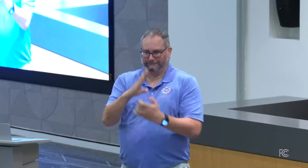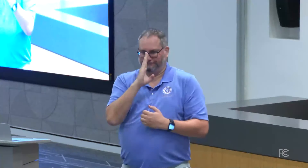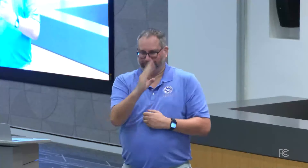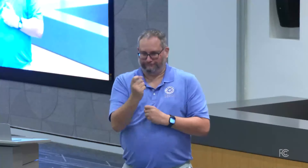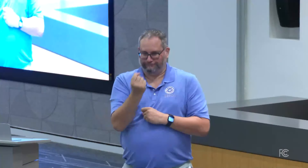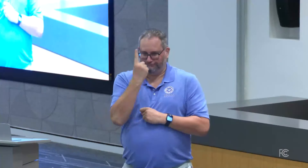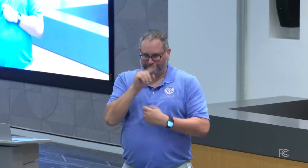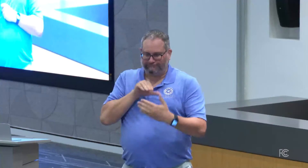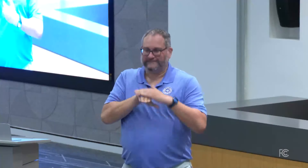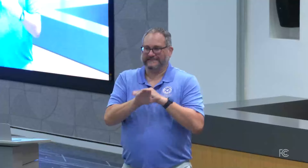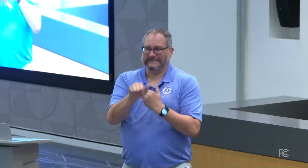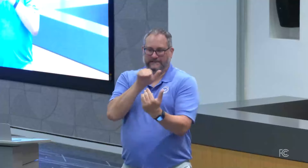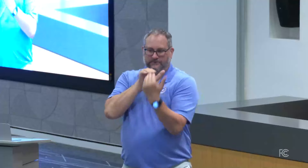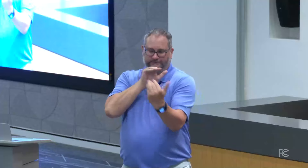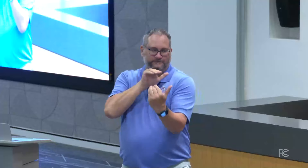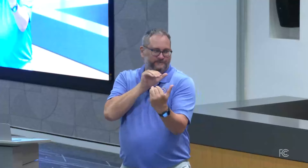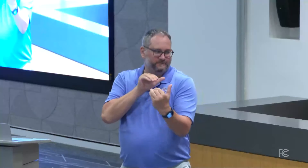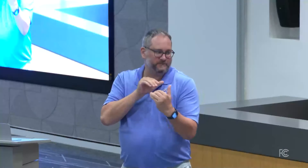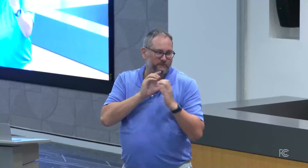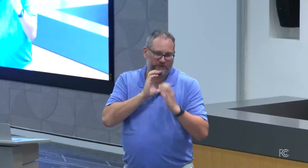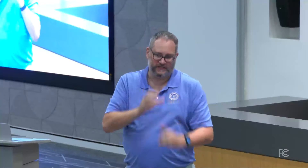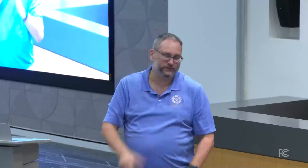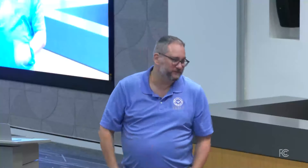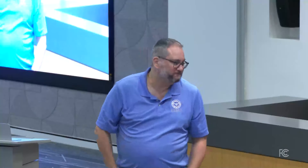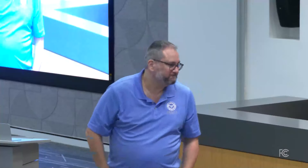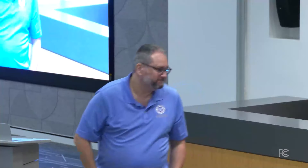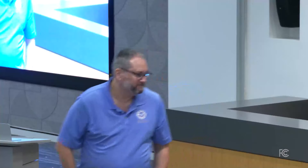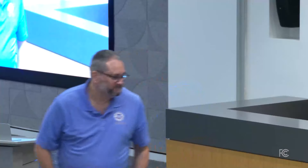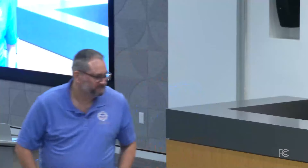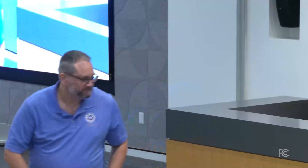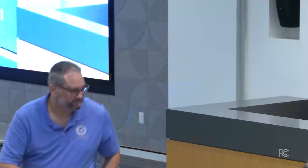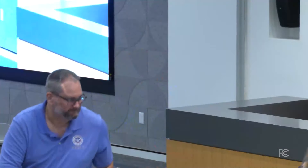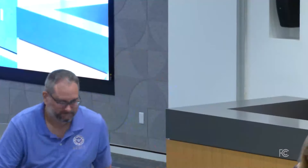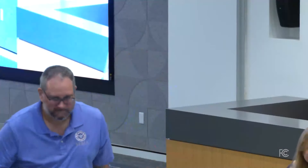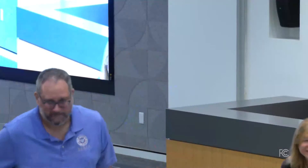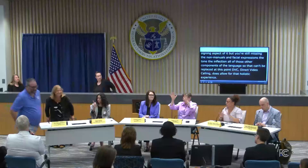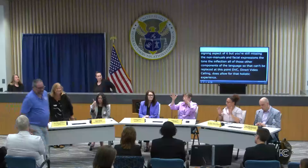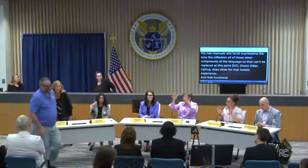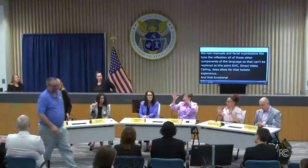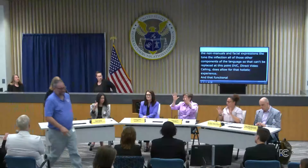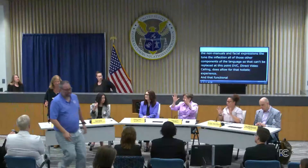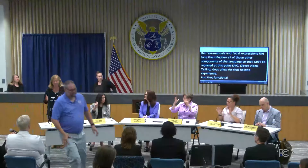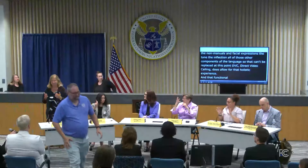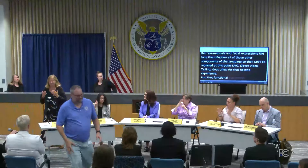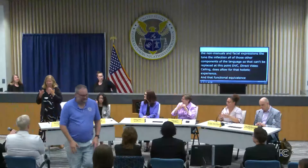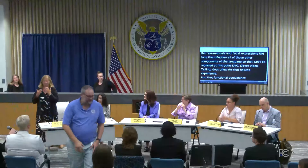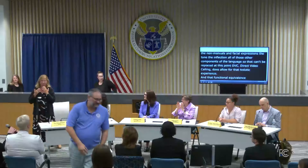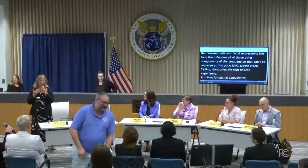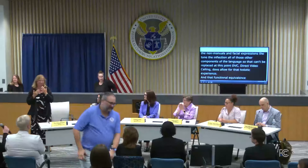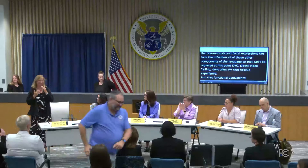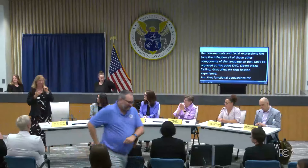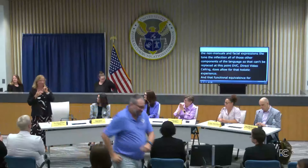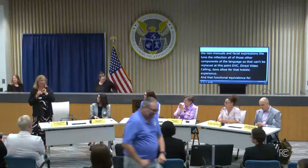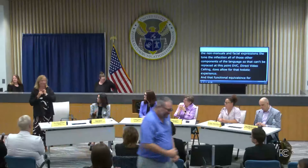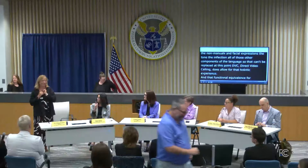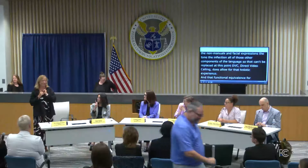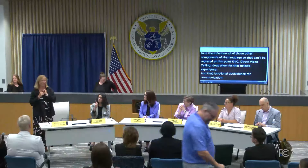EXPRESSIONS THE TONE THE INFLECTION ALL OF THOSE OTHER COMPONENTS OF THE LANGUAGE SO THAT CAN'T BE REPLACED AT THIS POINT DVC, DIRECT VIDEO CALLING, DOES